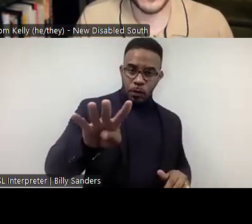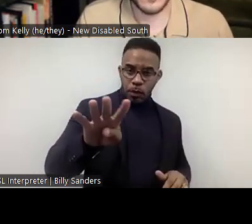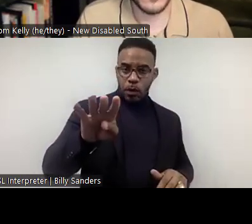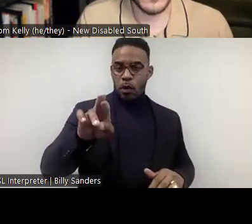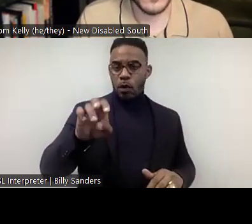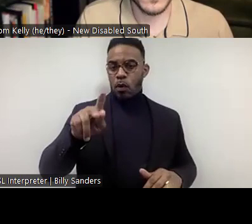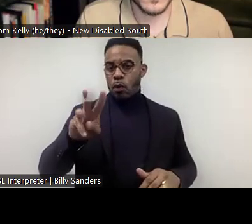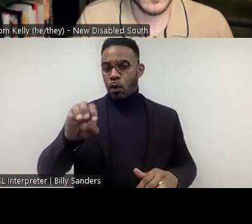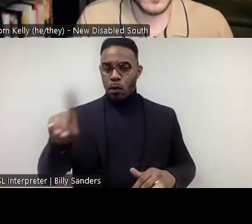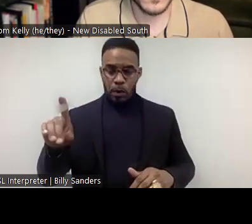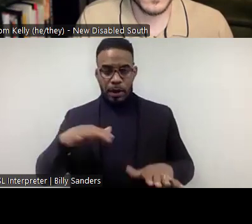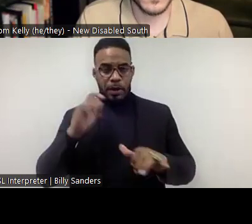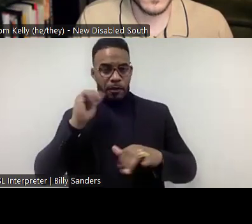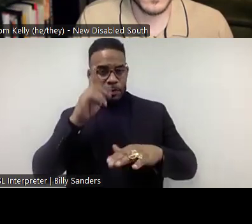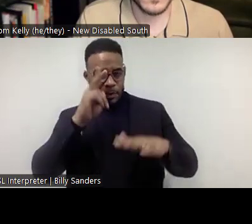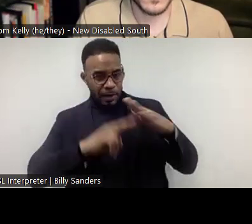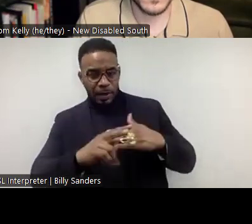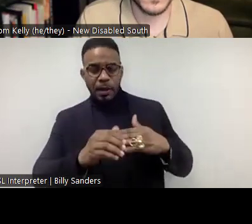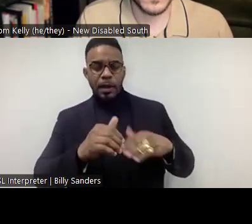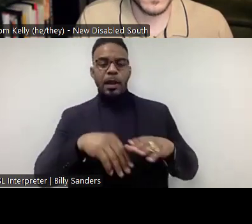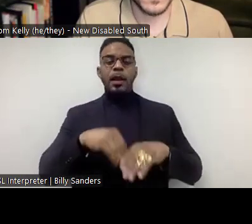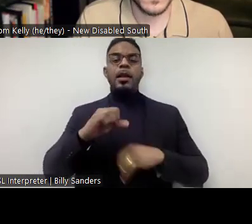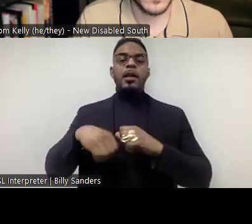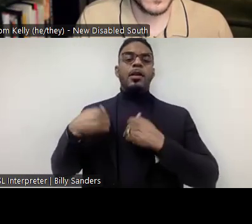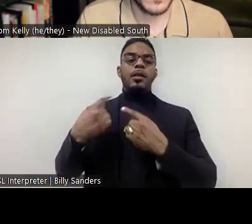Fellows for Health Equity, was chosen as a 2024 Rockwood